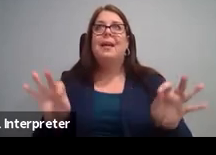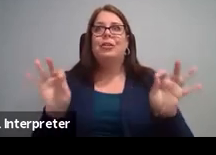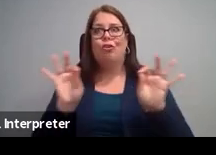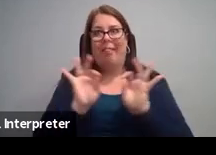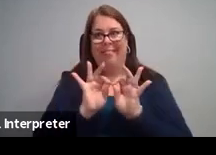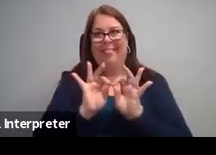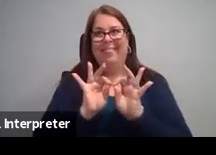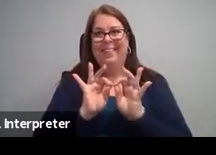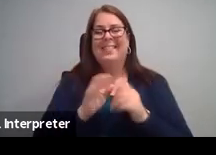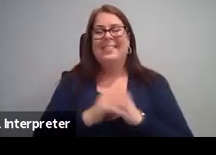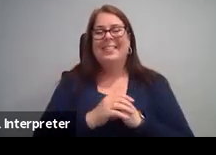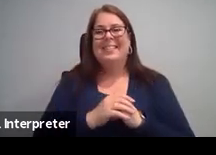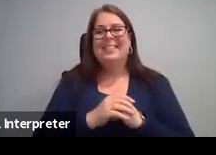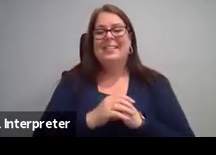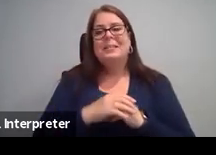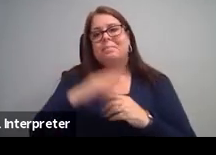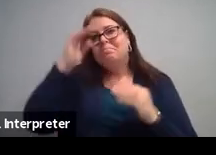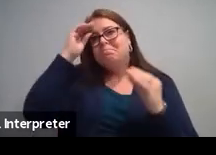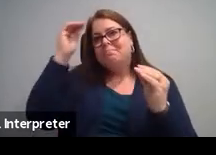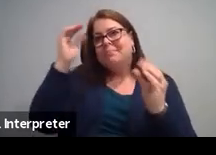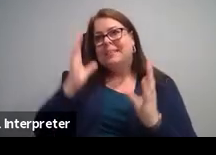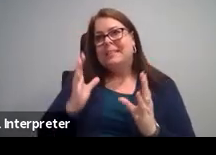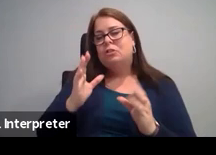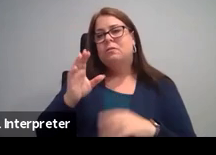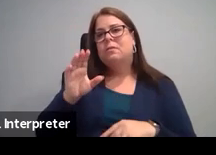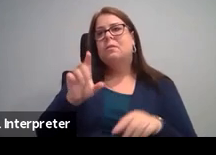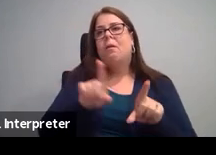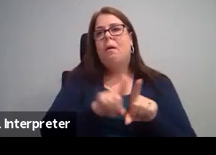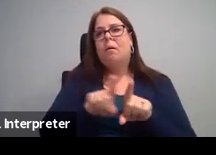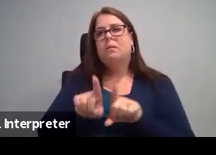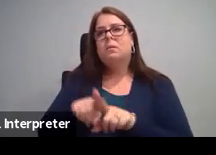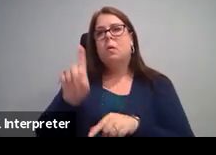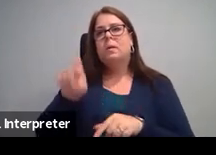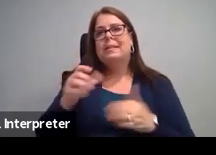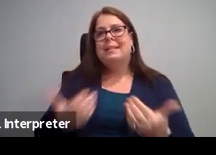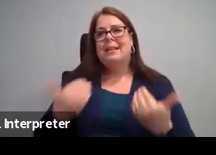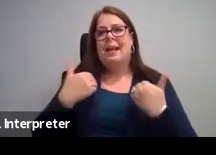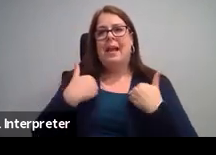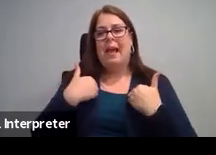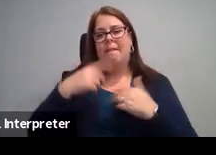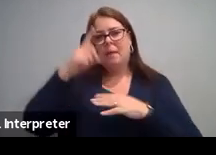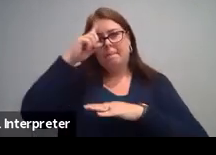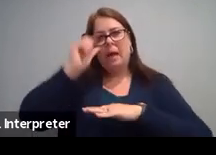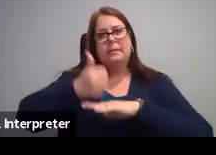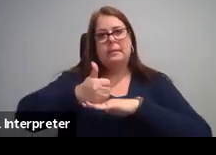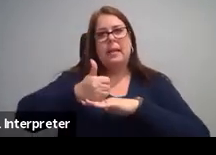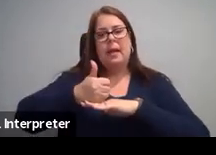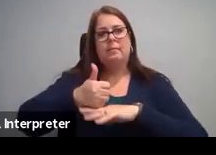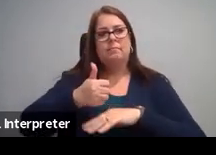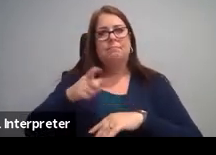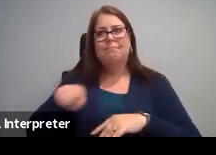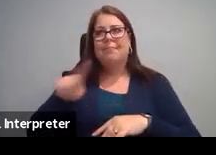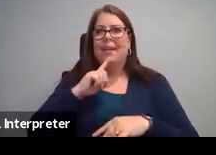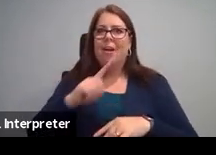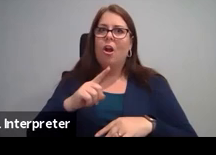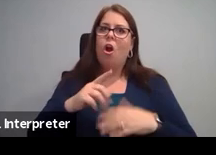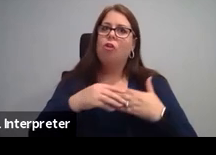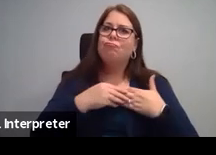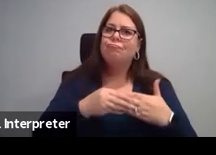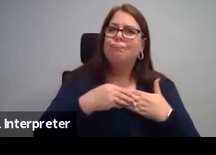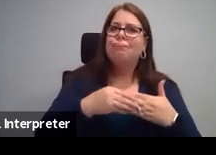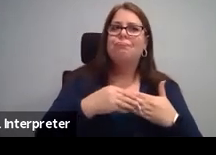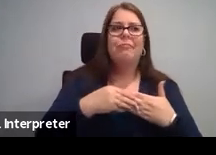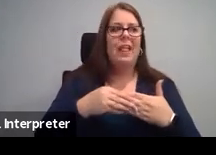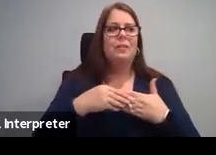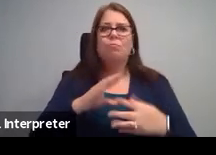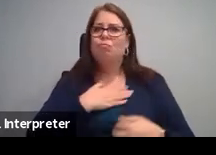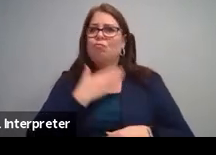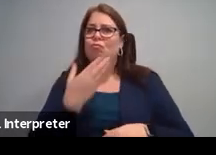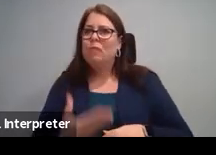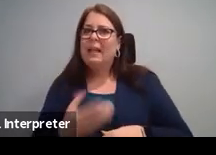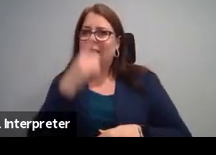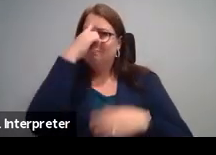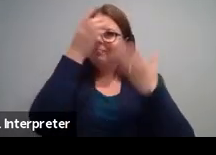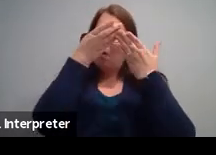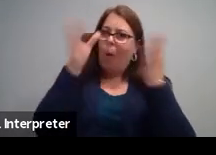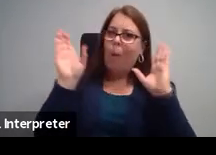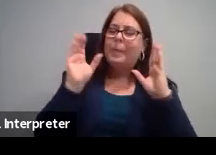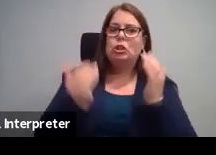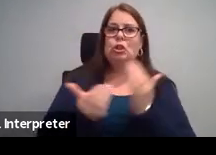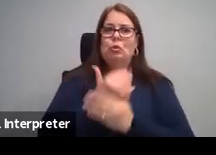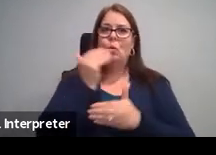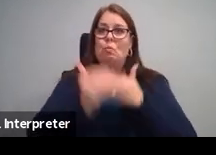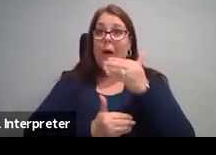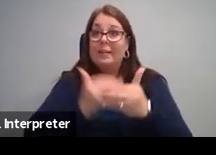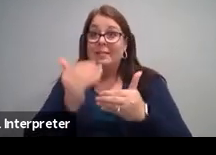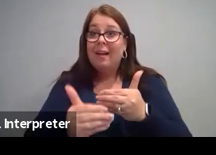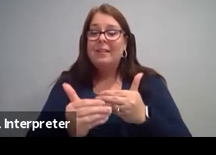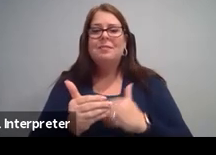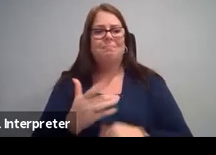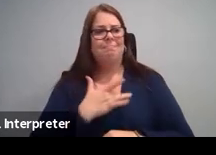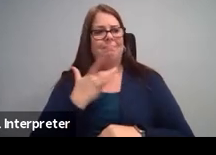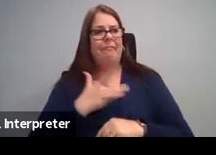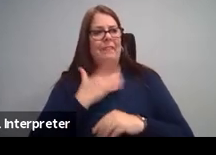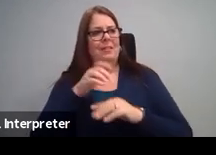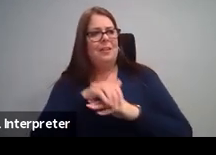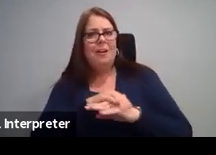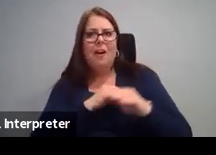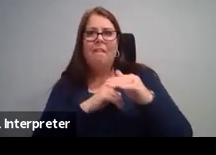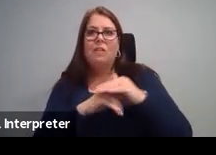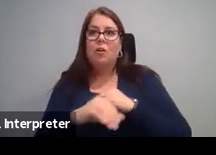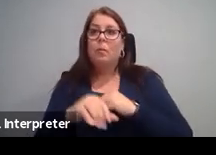Cathy Reznicek: Teachers also need to have a mindset where they're willing to be open to new processes and they also need to feel comfortable engaging in collaborative work.